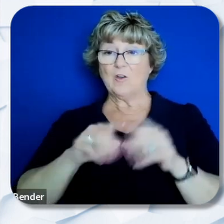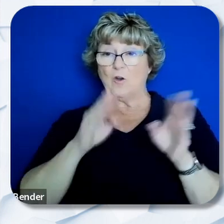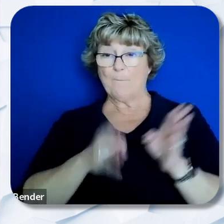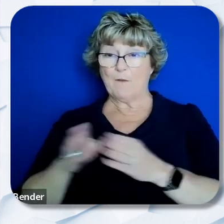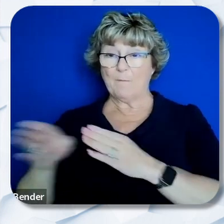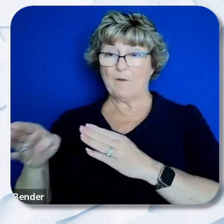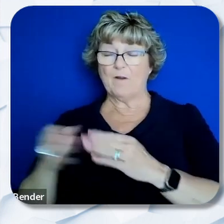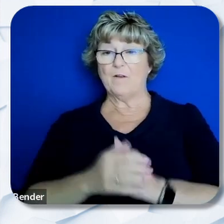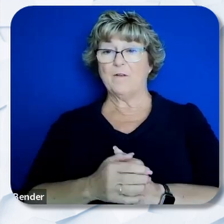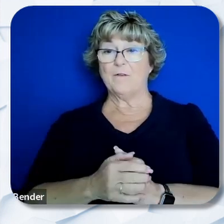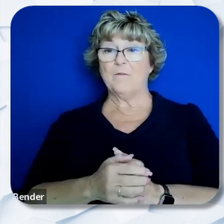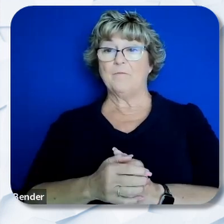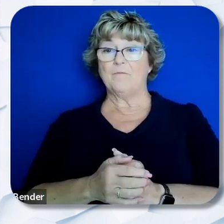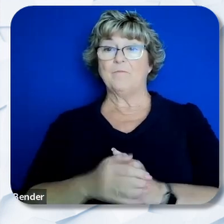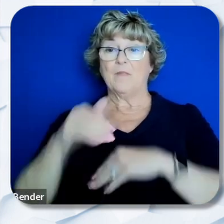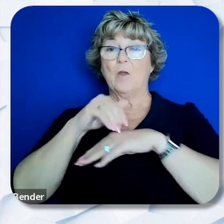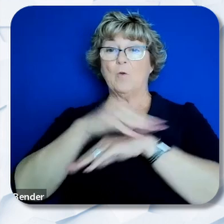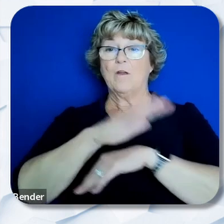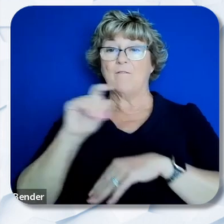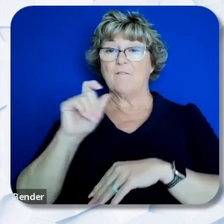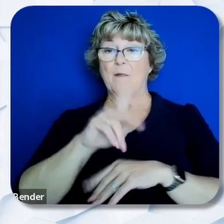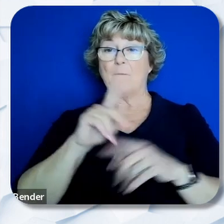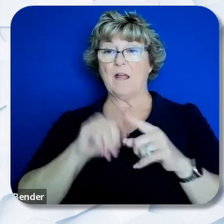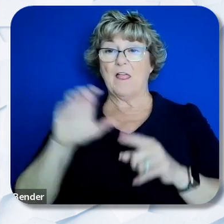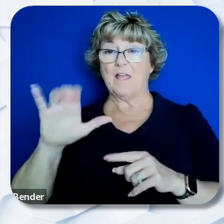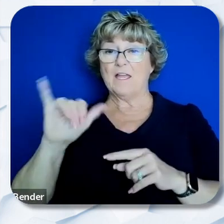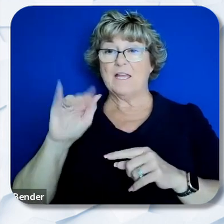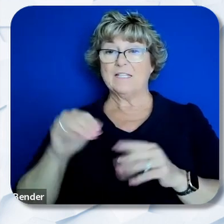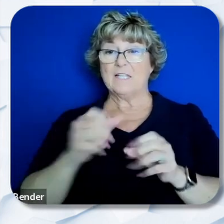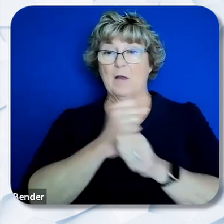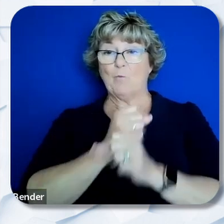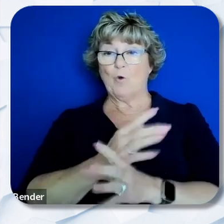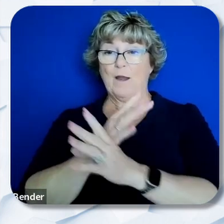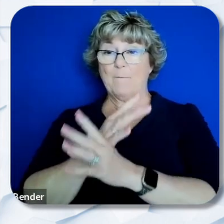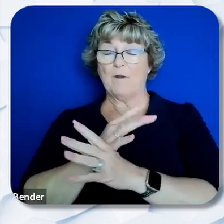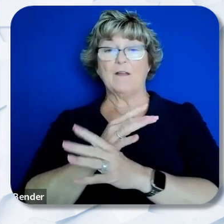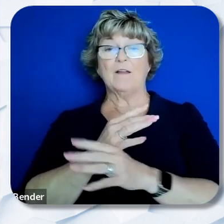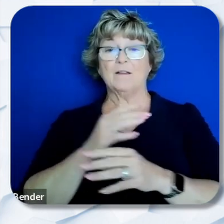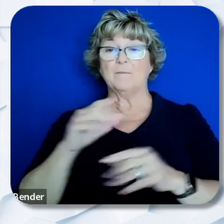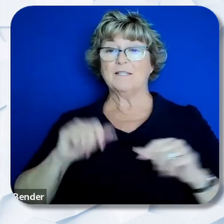we would refer you back to that CIM preparation slide way earlier in the PowerPoint. Just